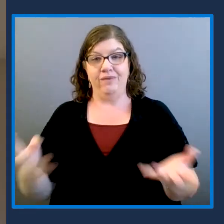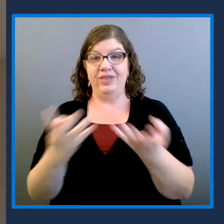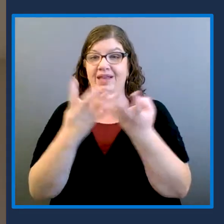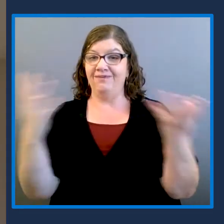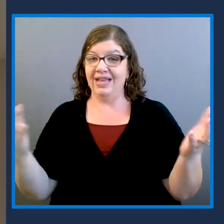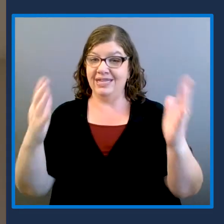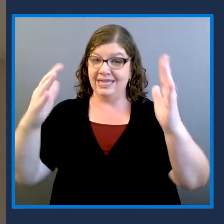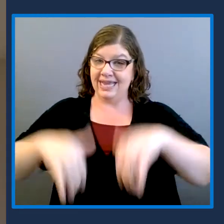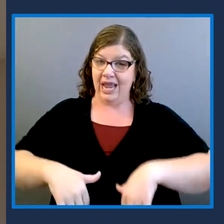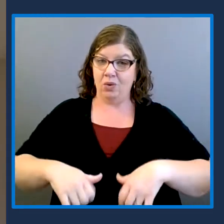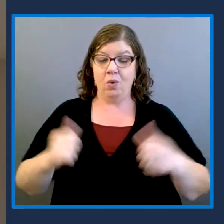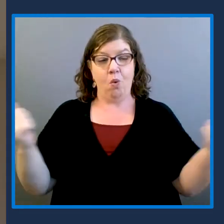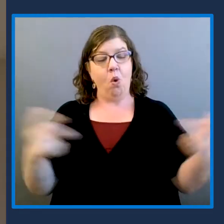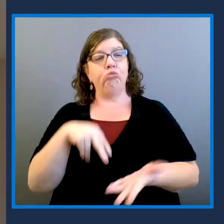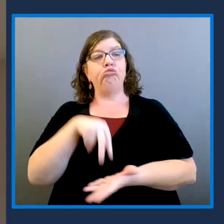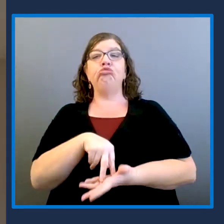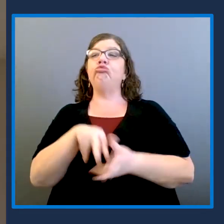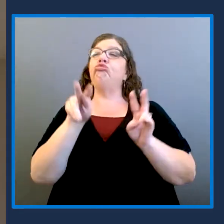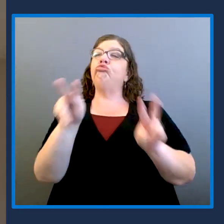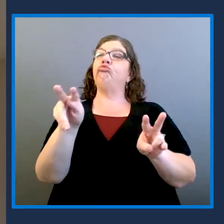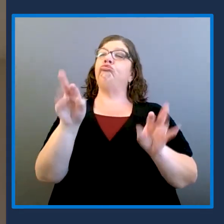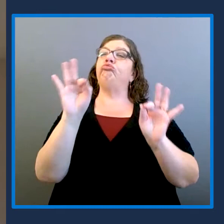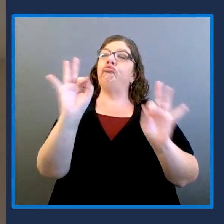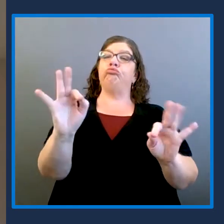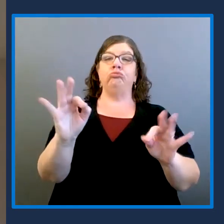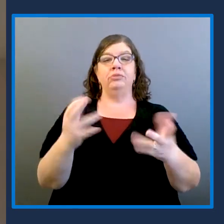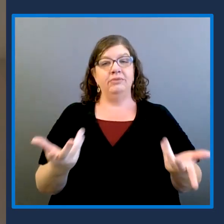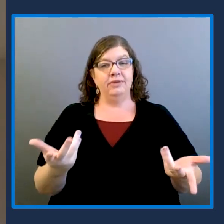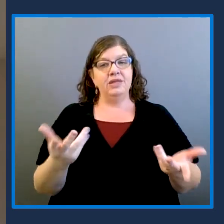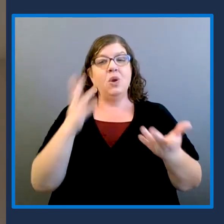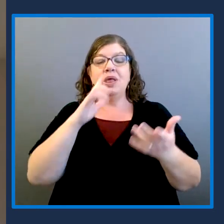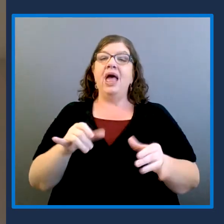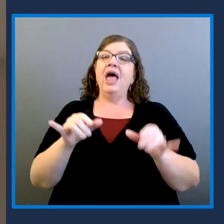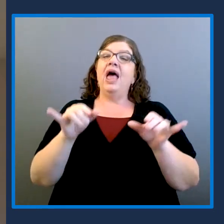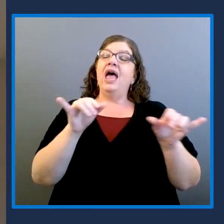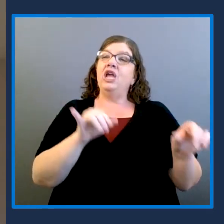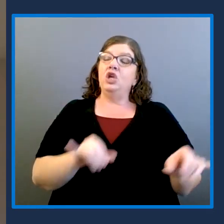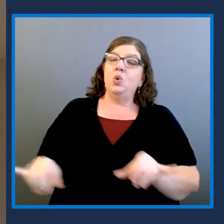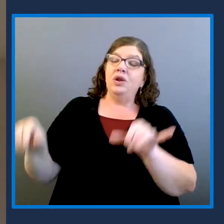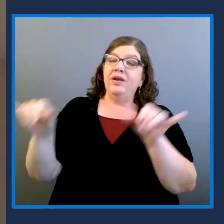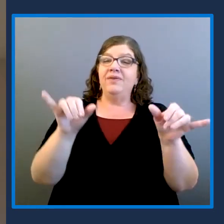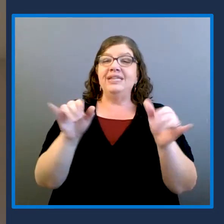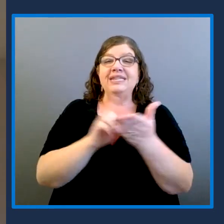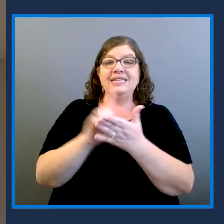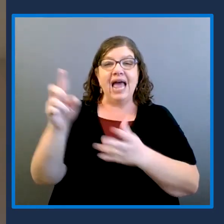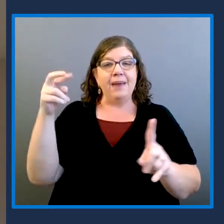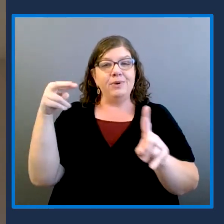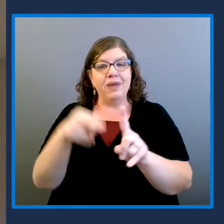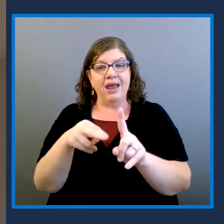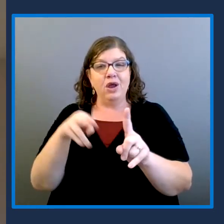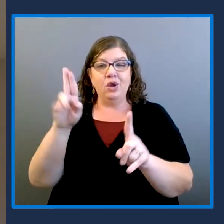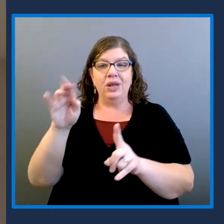variety of learning tools that from a universally designed perspective can help your students to